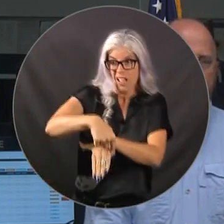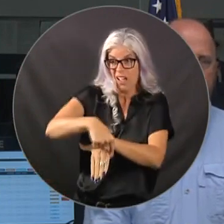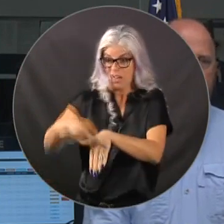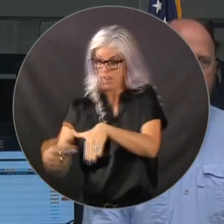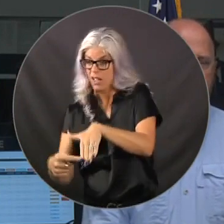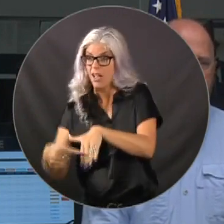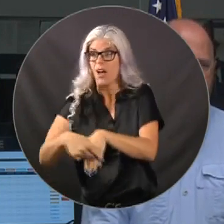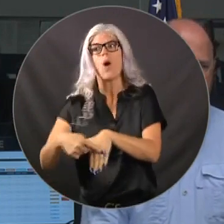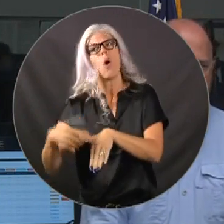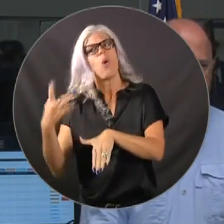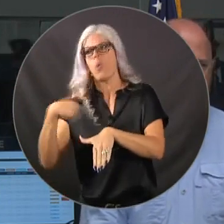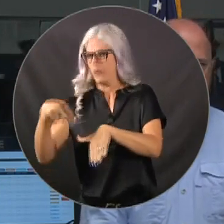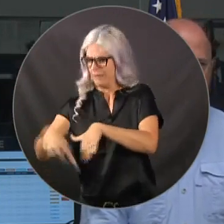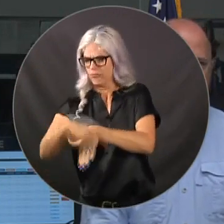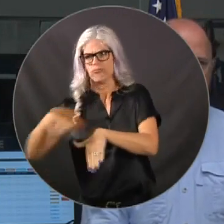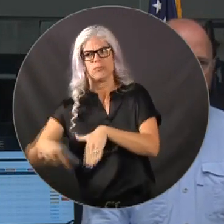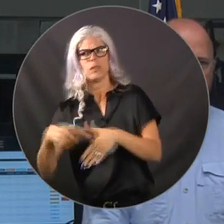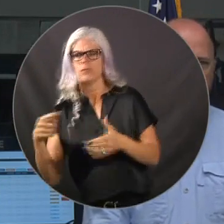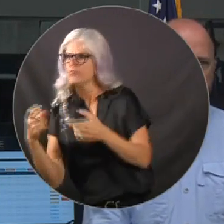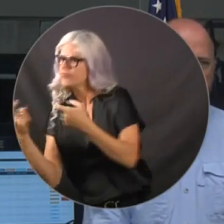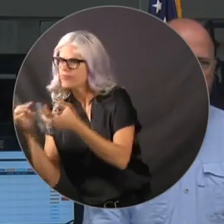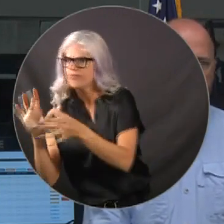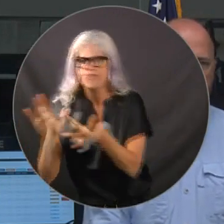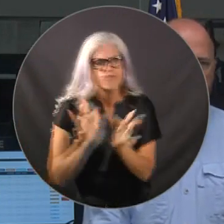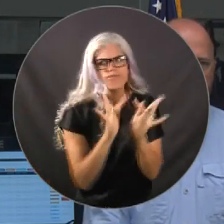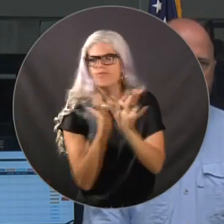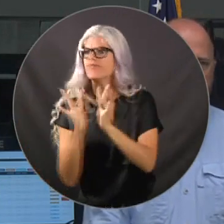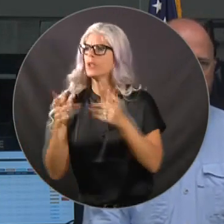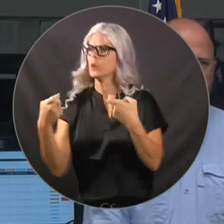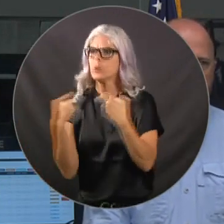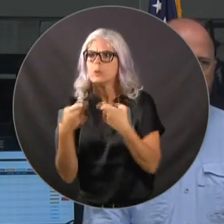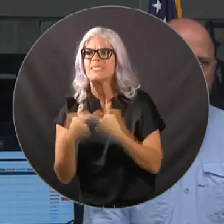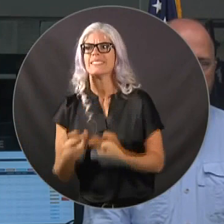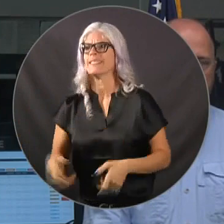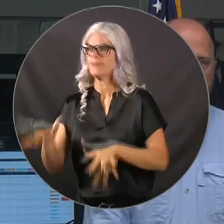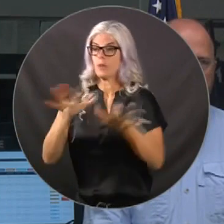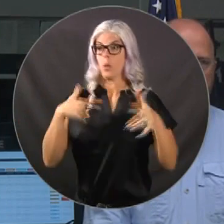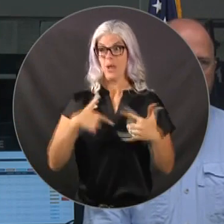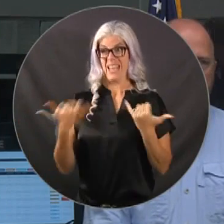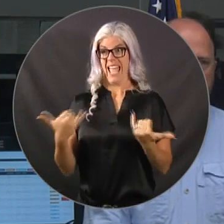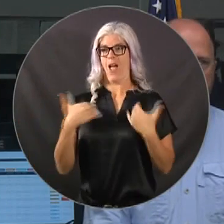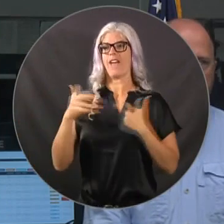providers. We now have 30